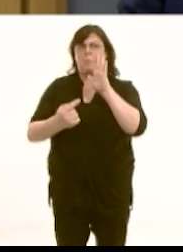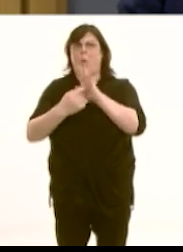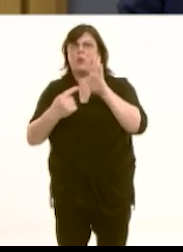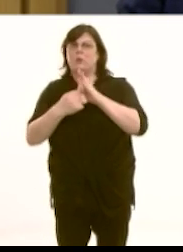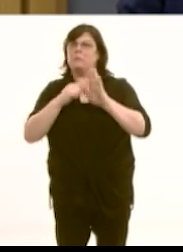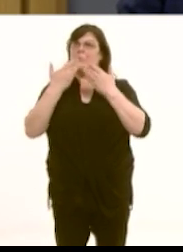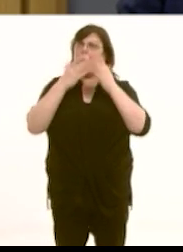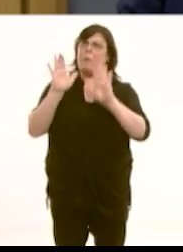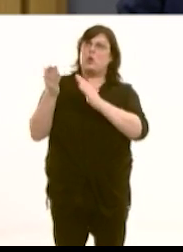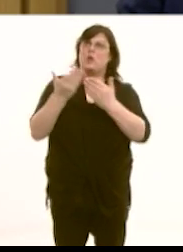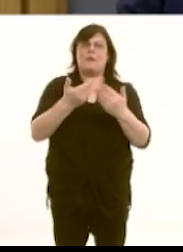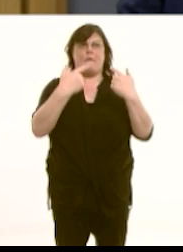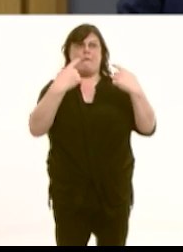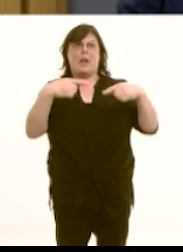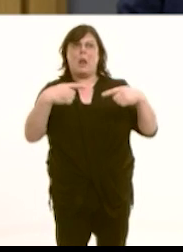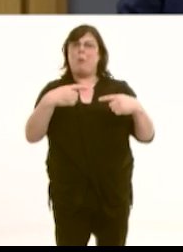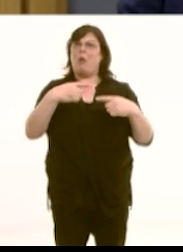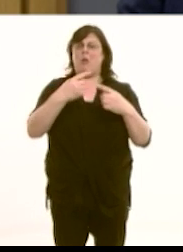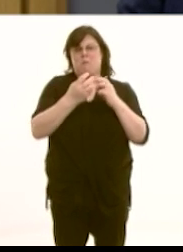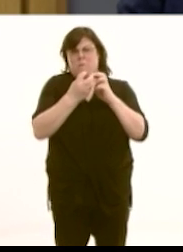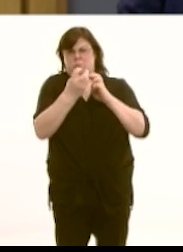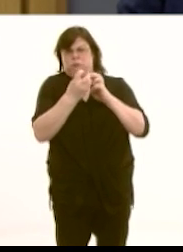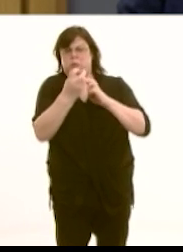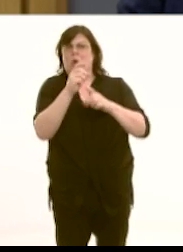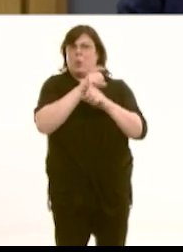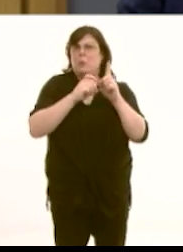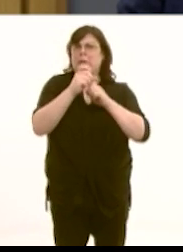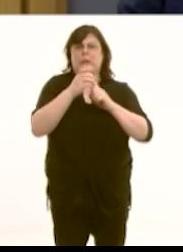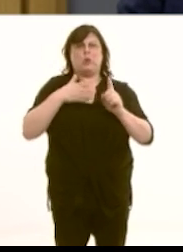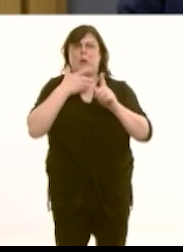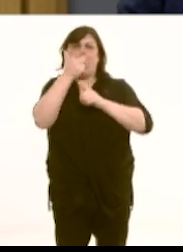a reasonable distance of travel for all communities in Wales, and that there is a responsibility